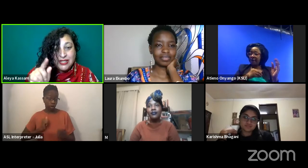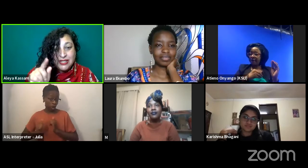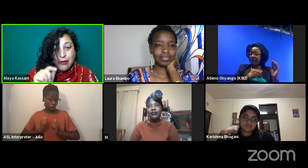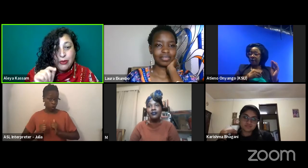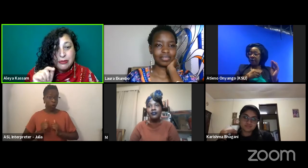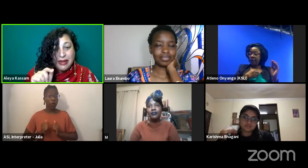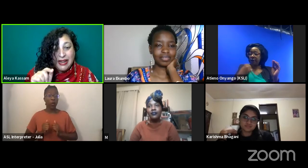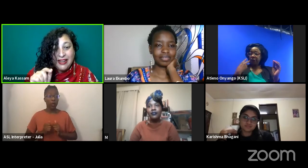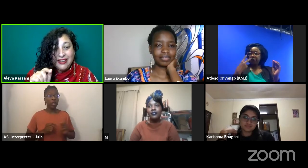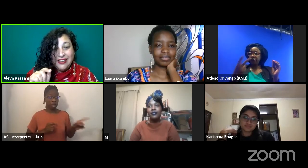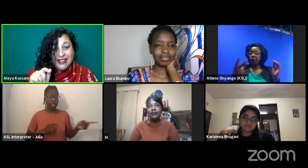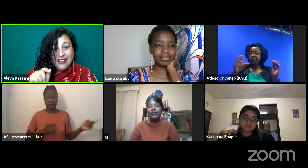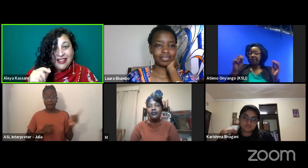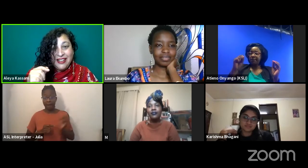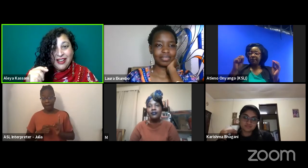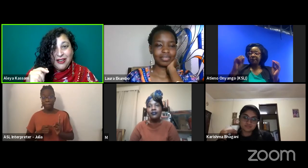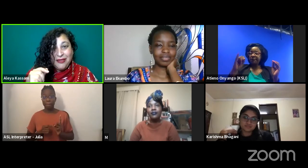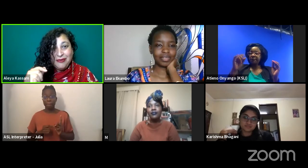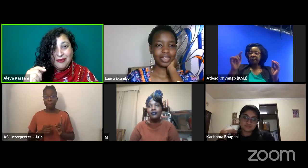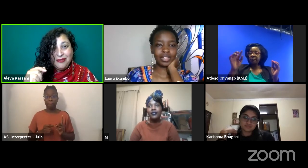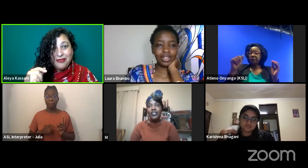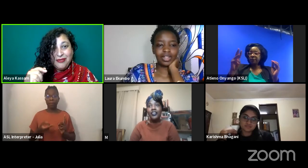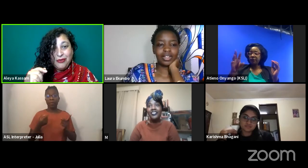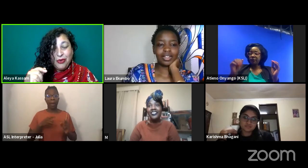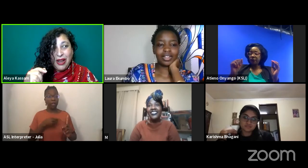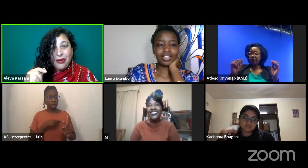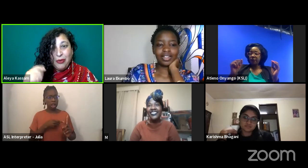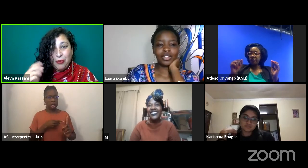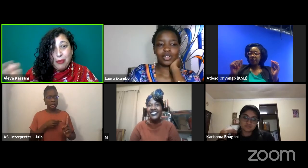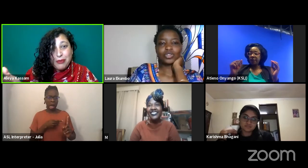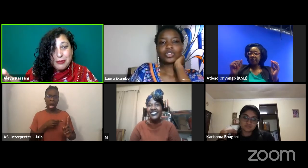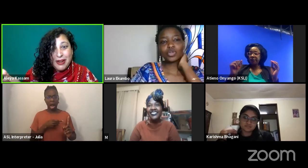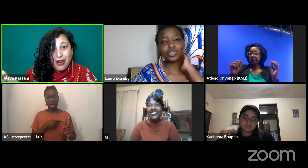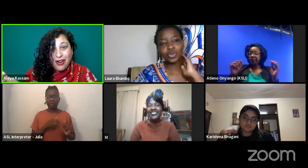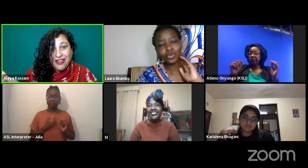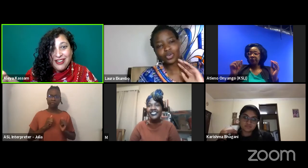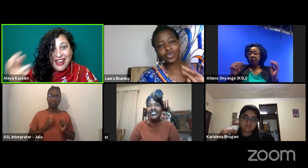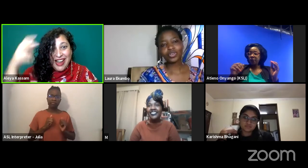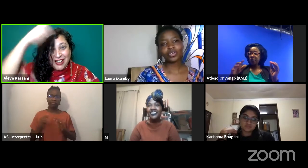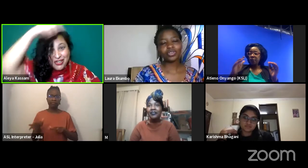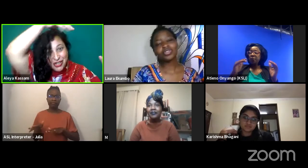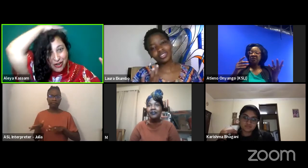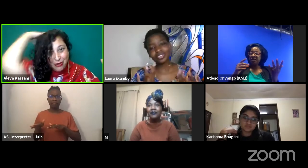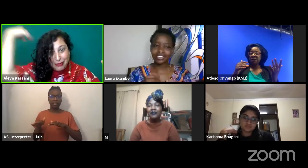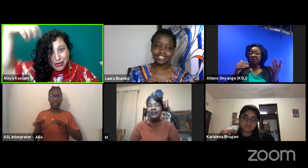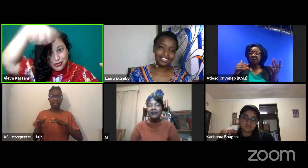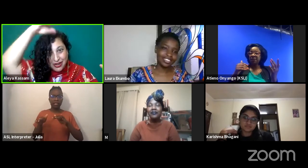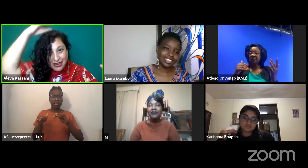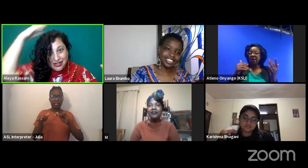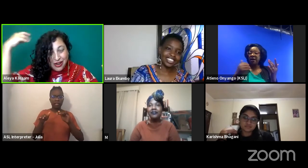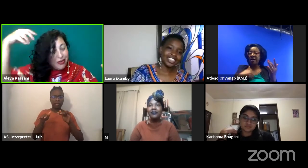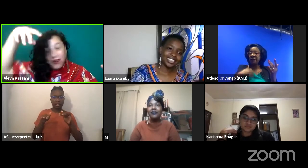Sitawa at one point was playing her. And she unwrapped her, dreads